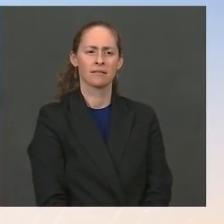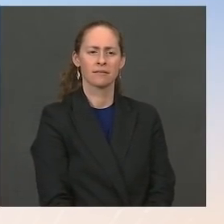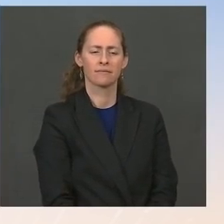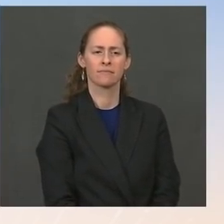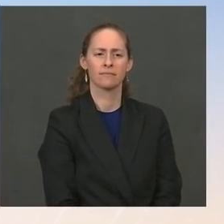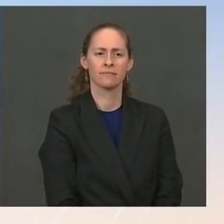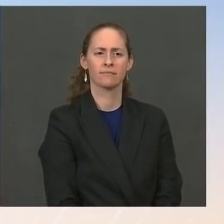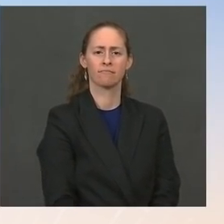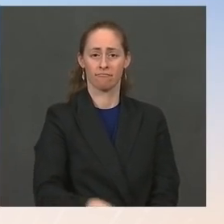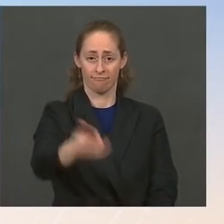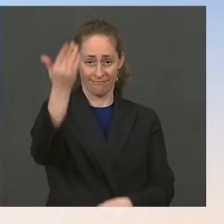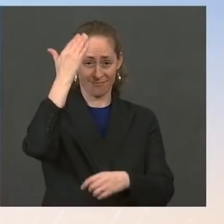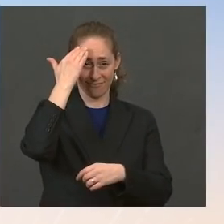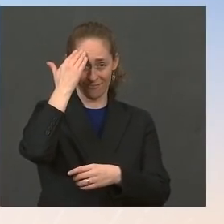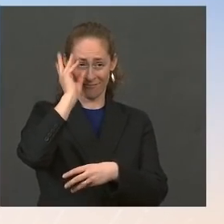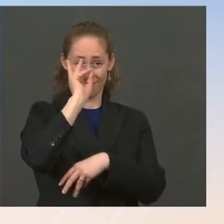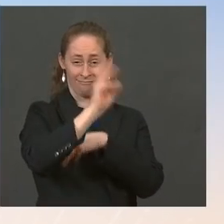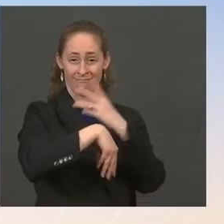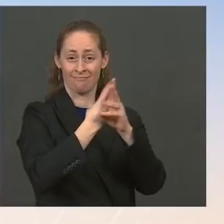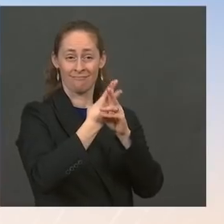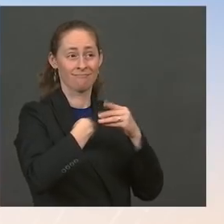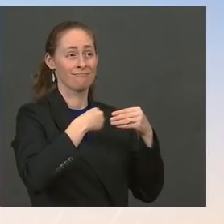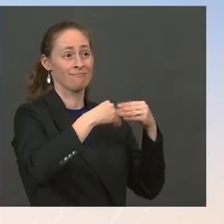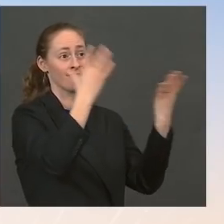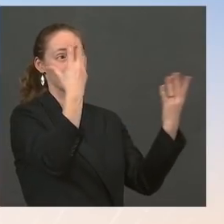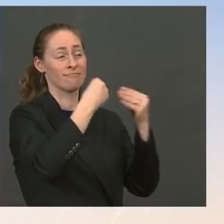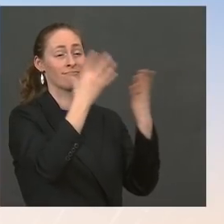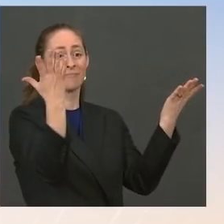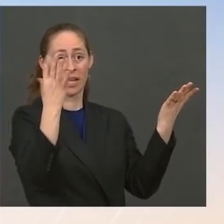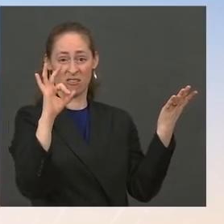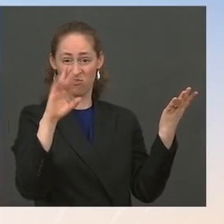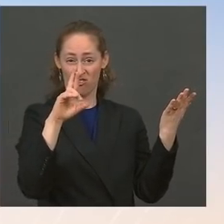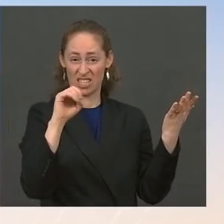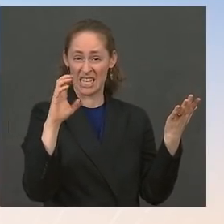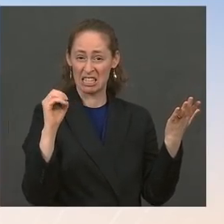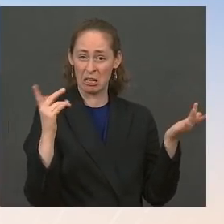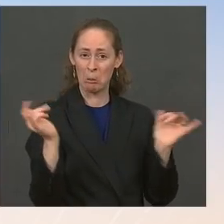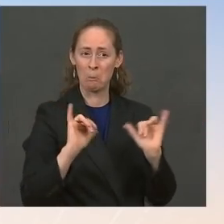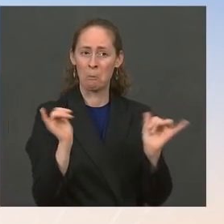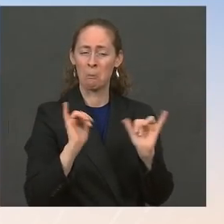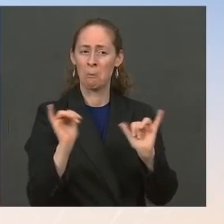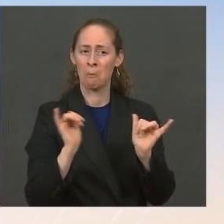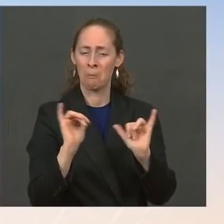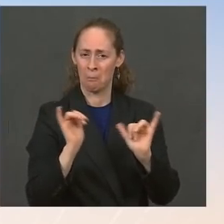are largely free, so that is -- there is a precedent for that, you know, across the country